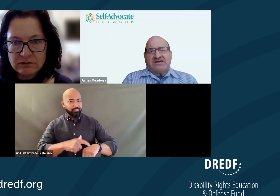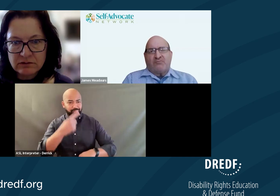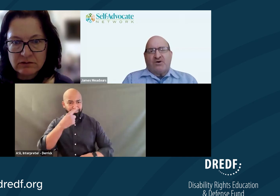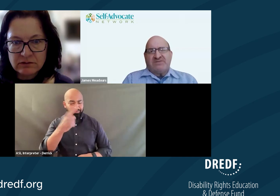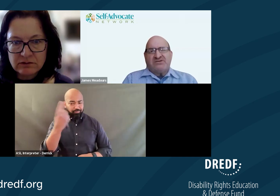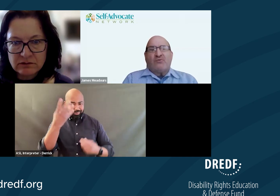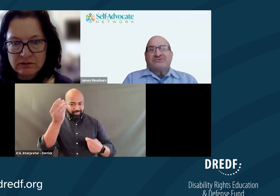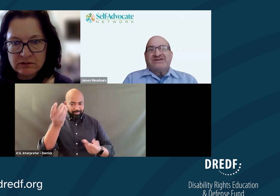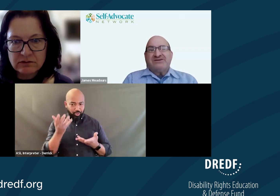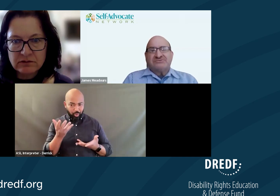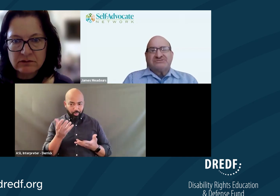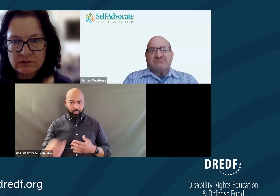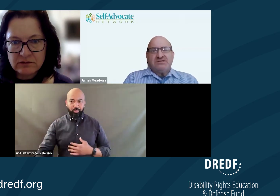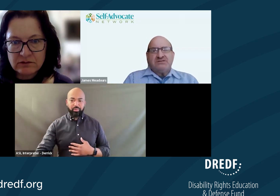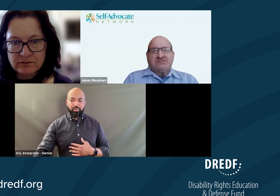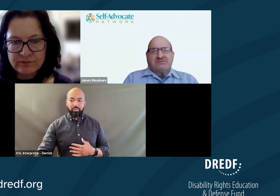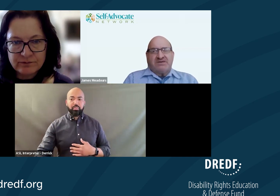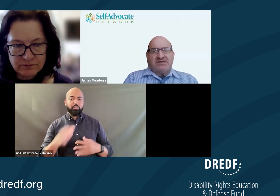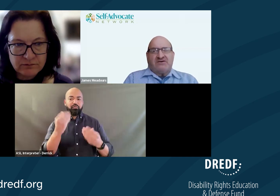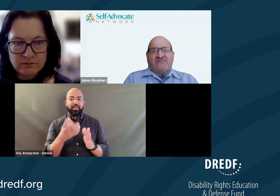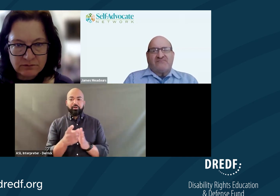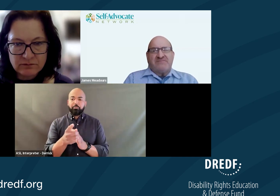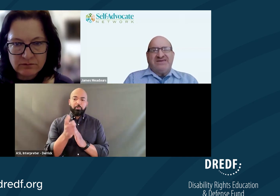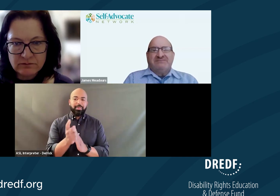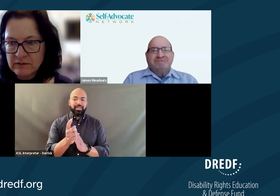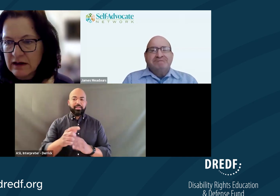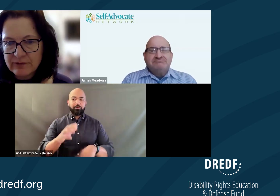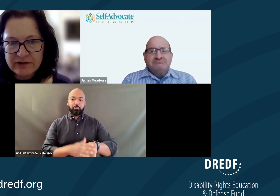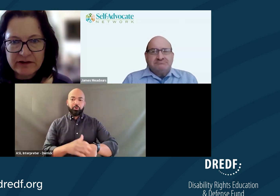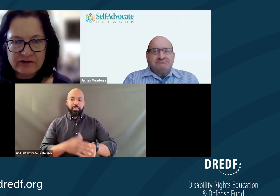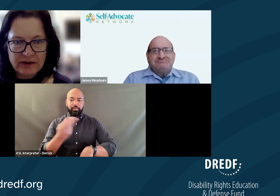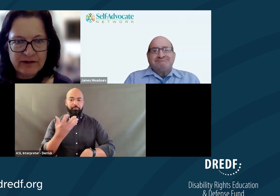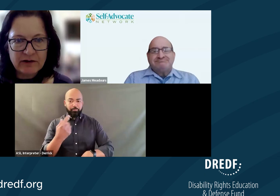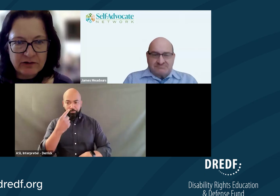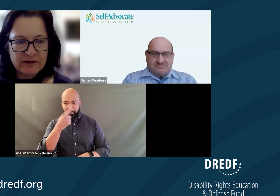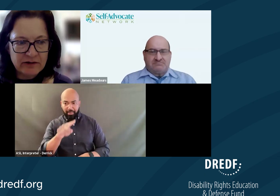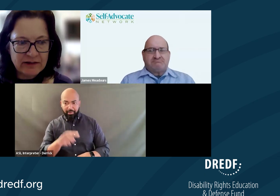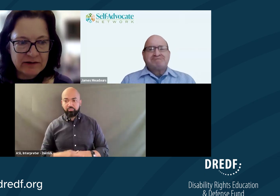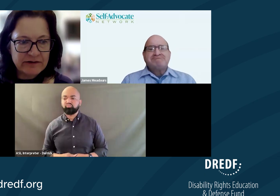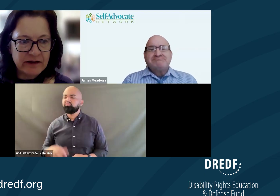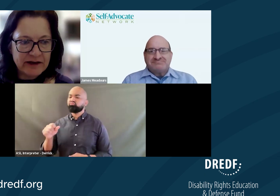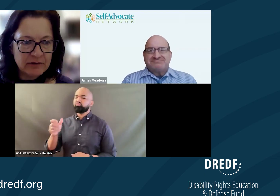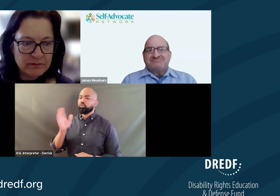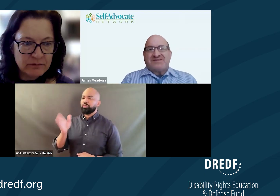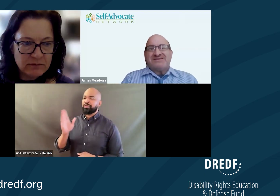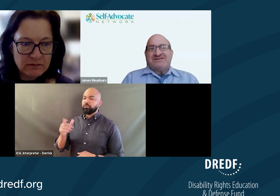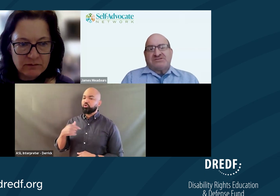like, give me a one‑minute warning or something, that would be helpful for you. Certainly, James, I'll do that. This is Claudia.